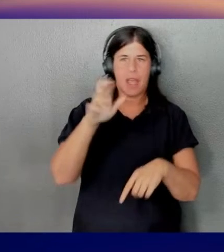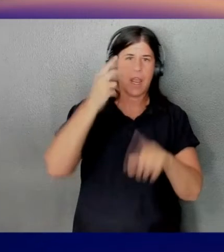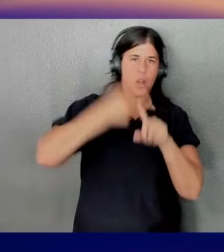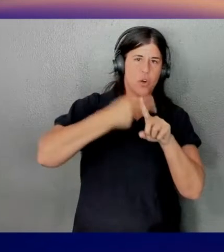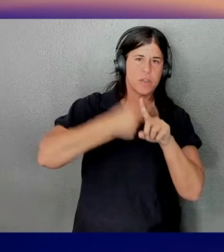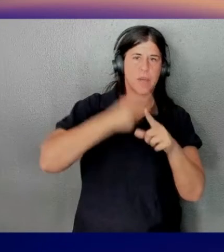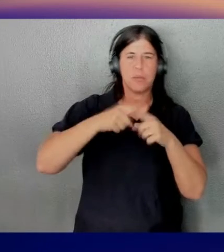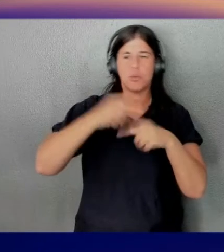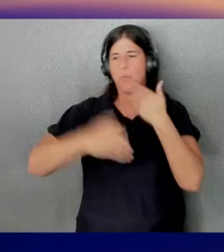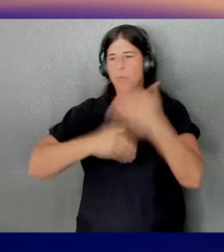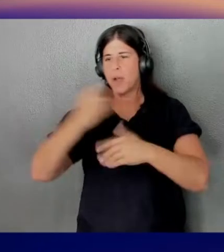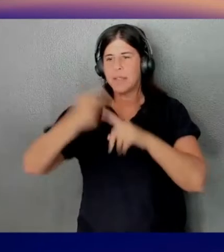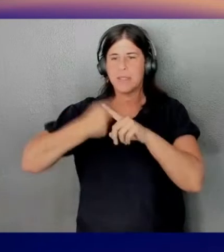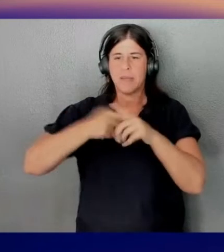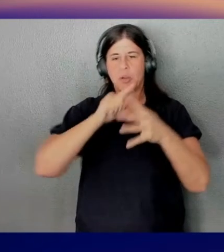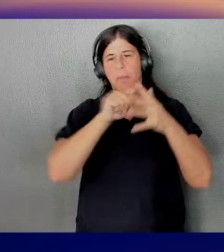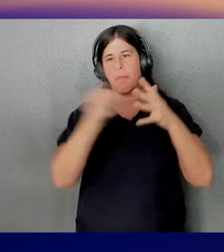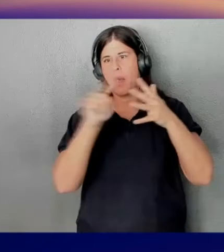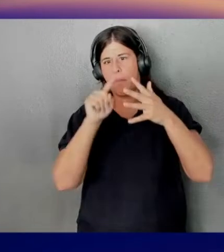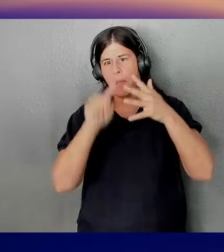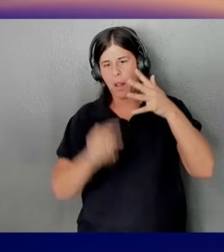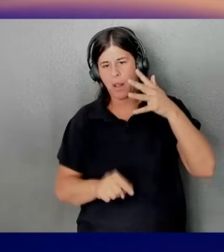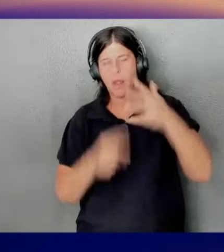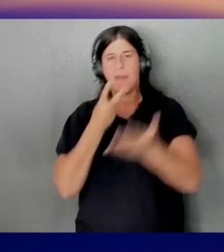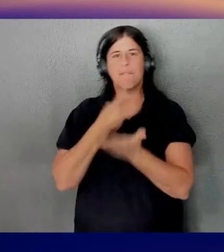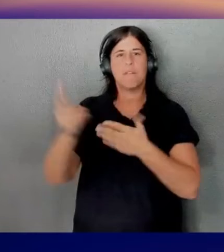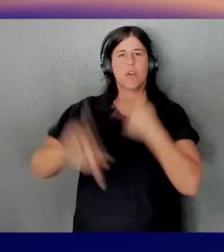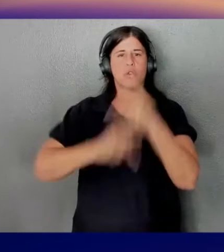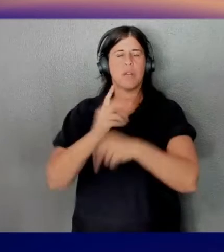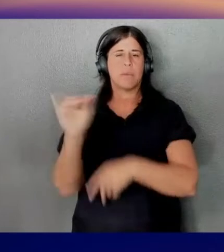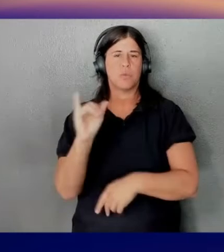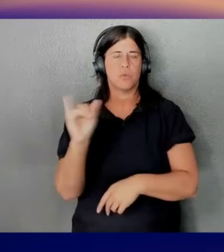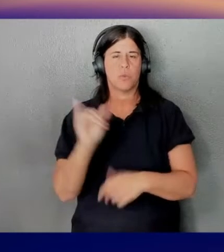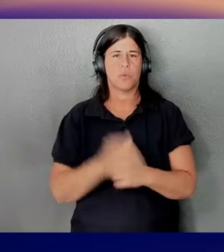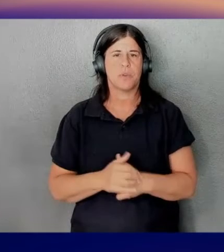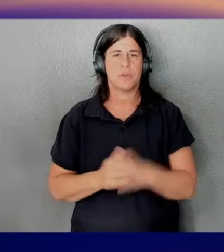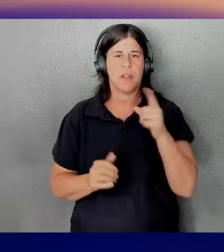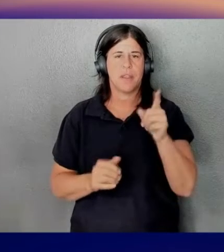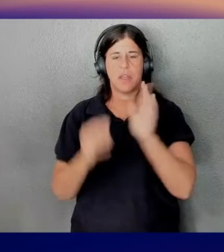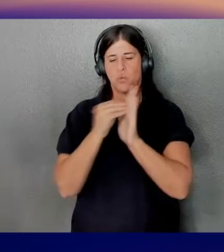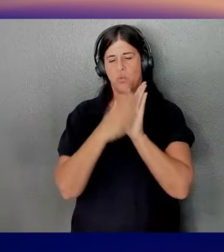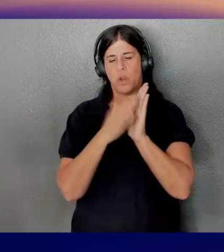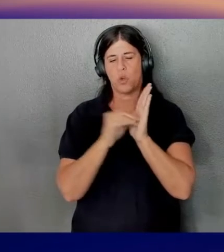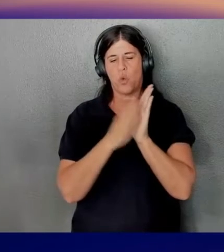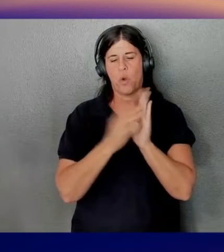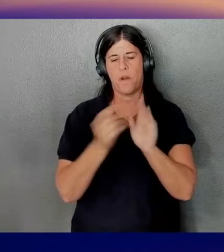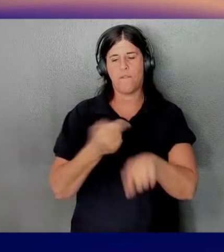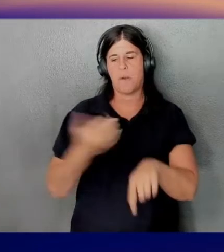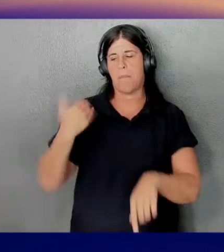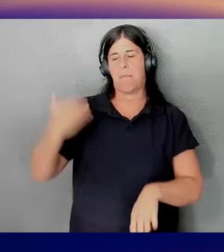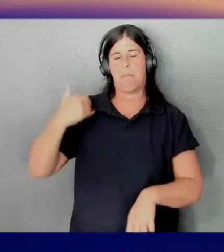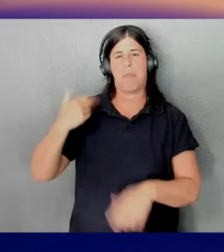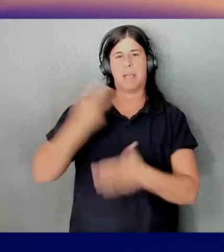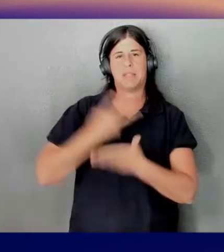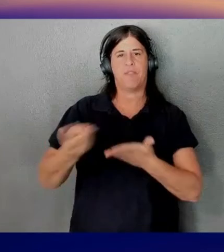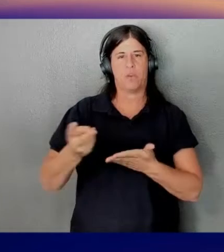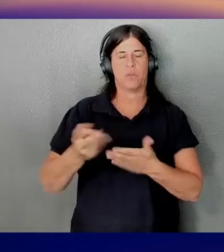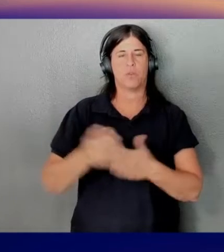et cetera. And we also have the failure type. So this is recorded data from past failure from past failures, right?